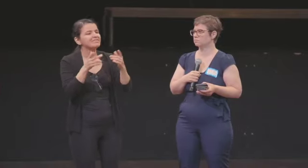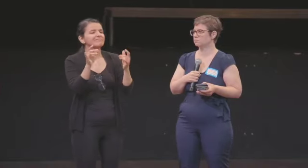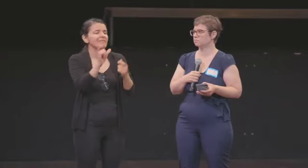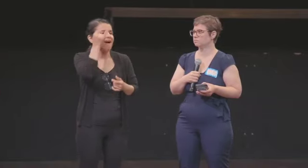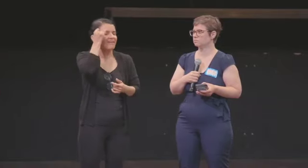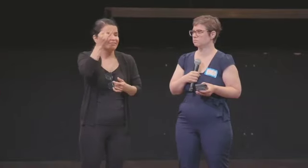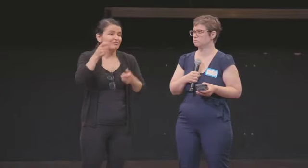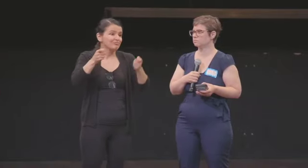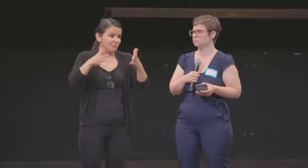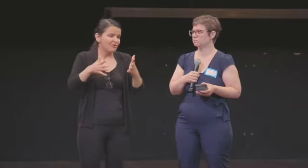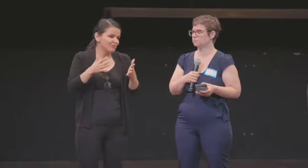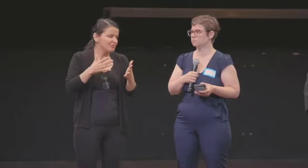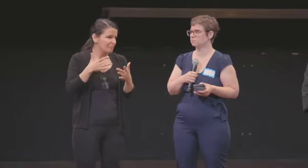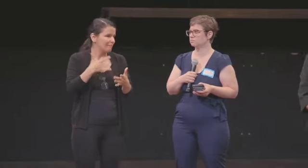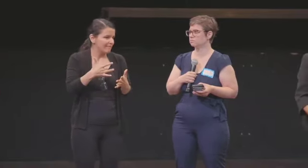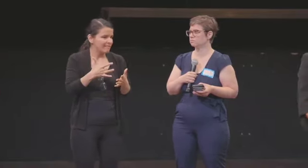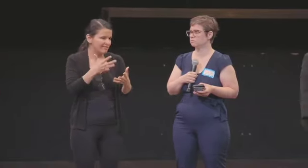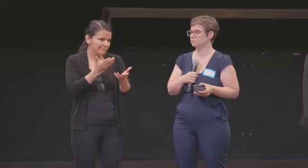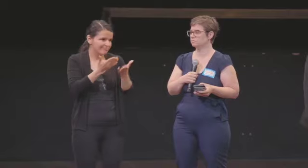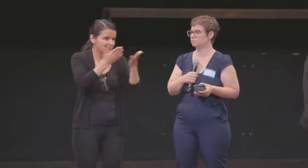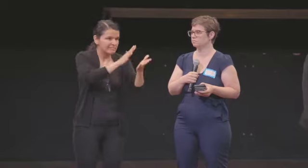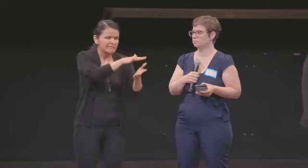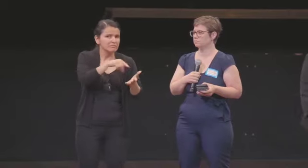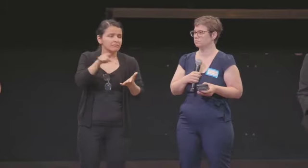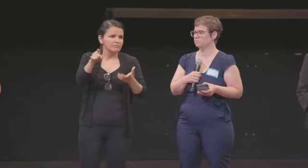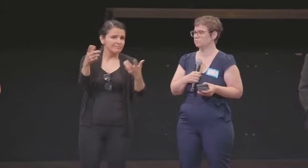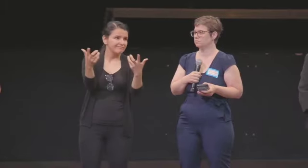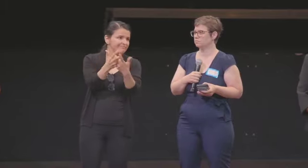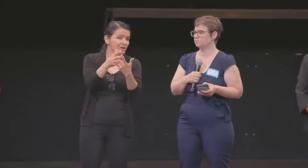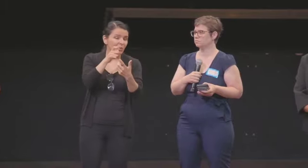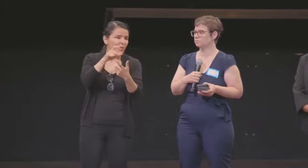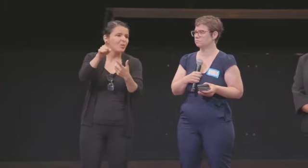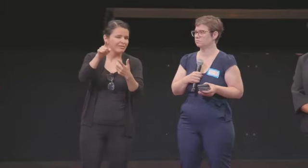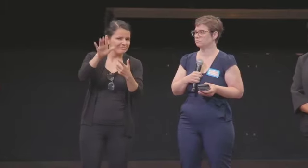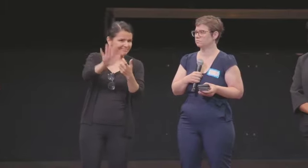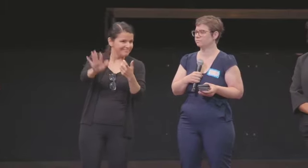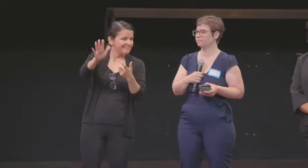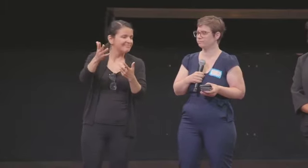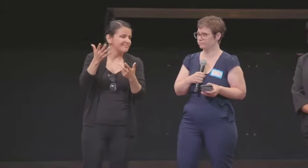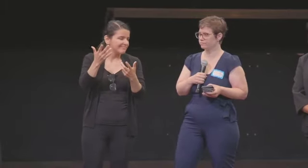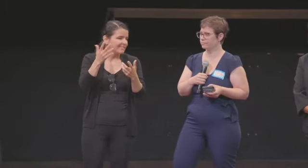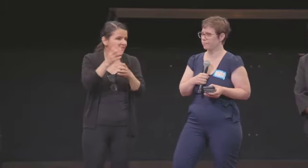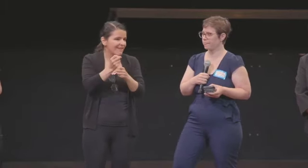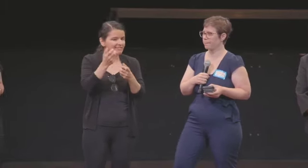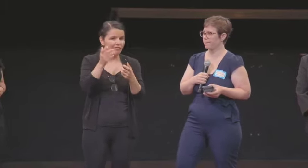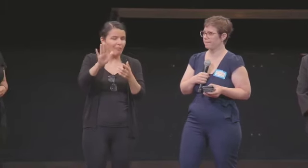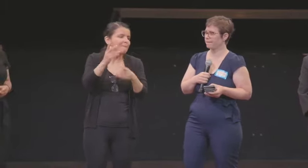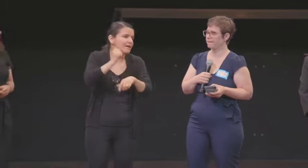you know, the interpreters that you pick, will they fit with this particular character? You have to find the appropriate match.